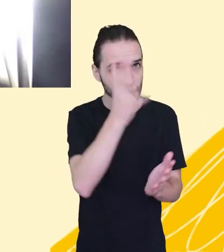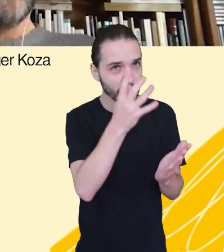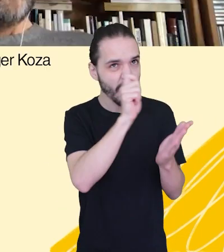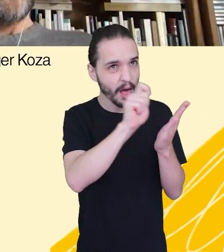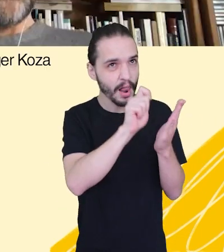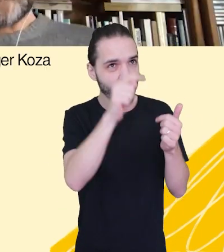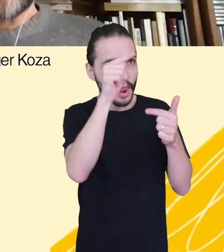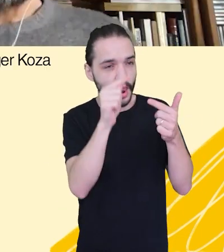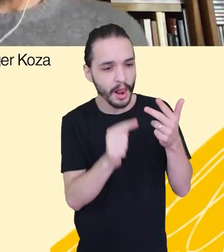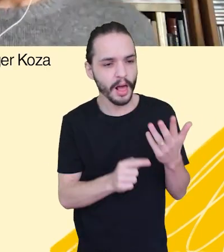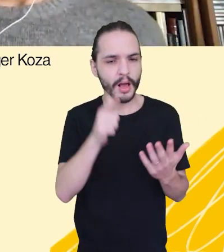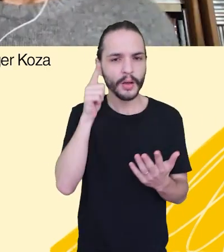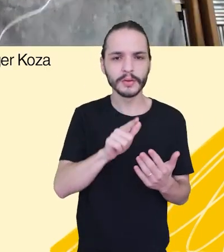And Angela, when you...